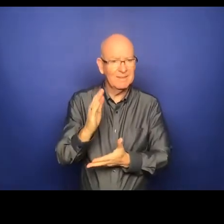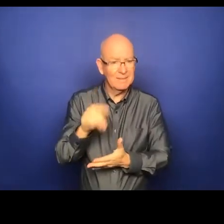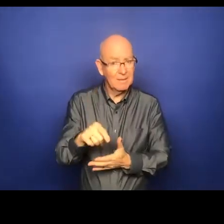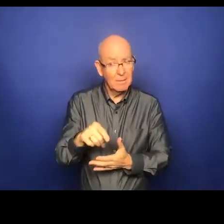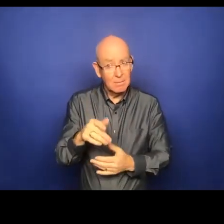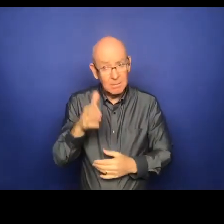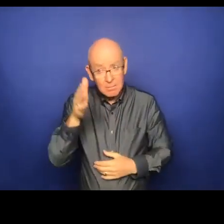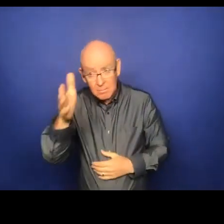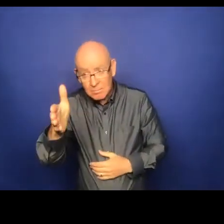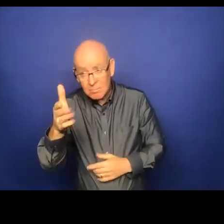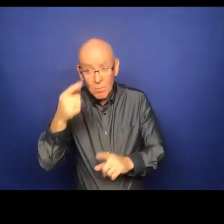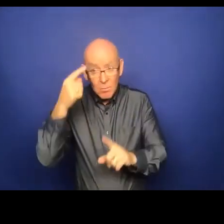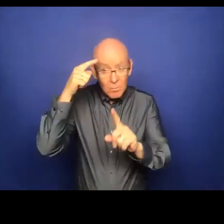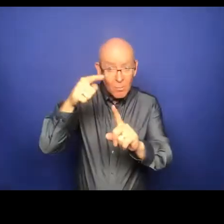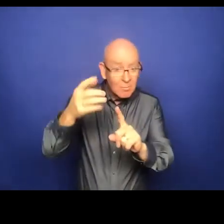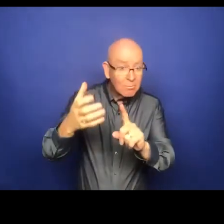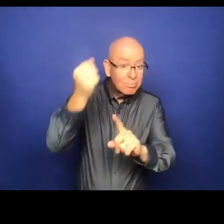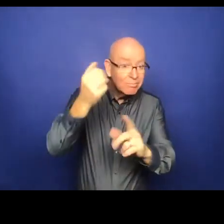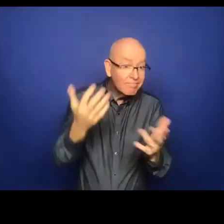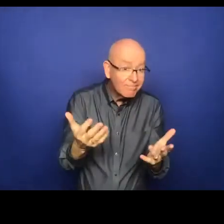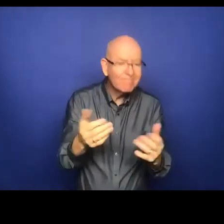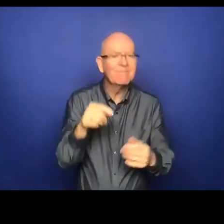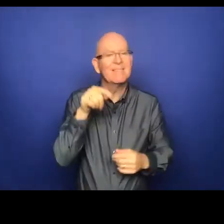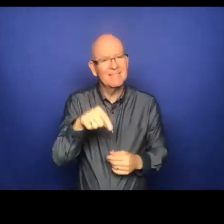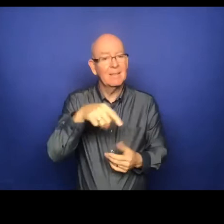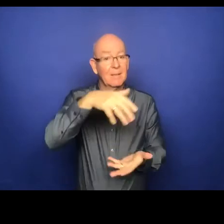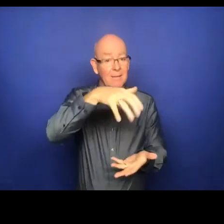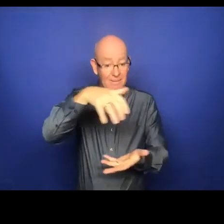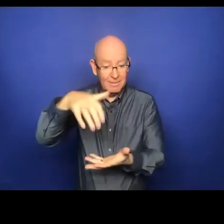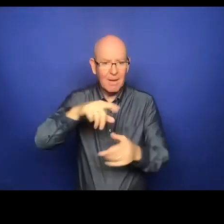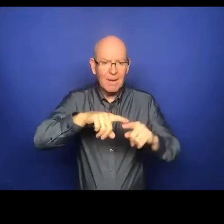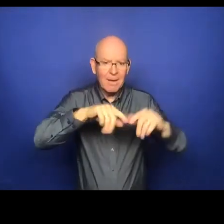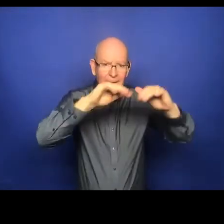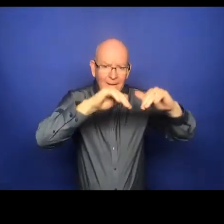impact of this crisis on vulnerable groups.